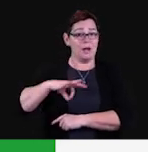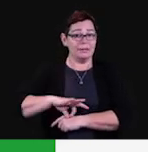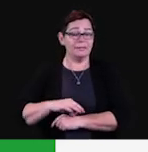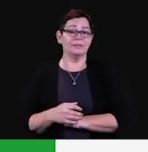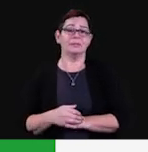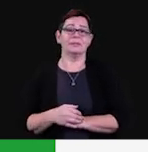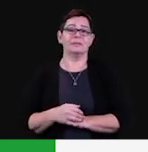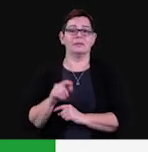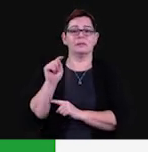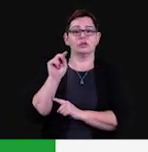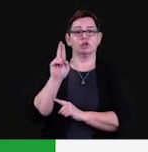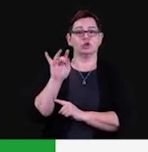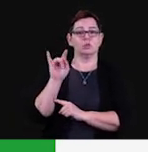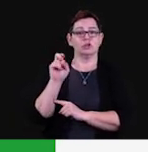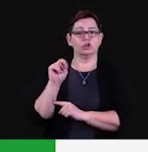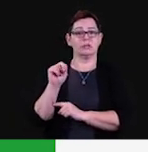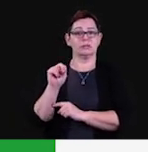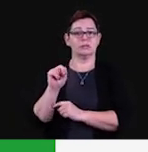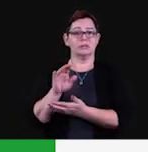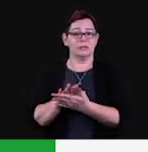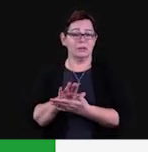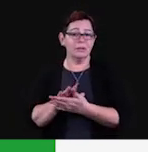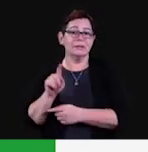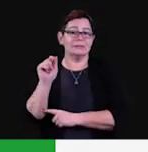Now, I bet you are asking yourself the following question!